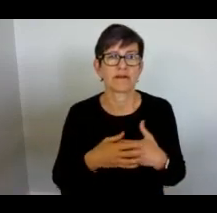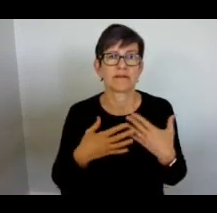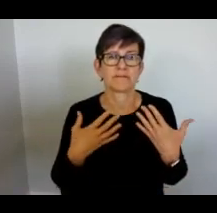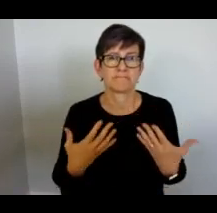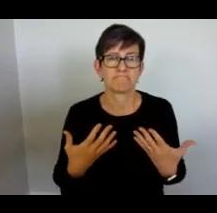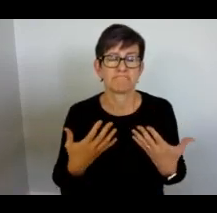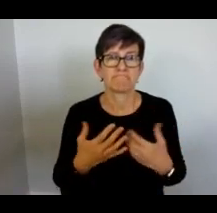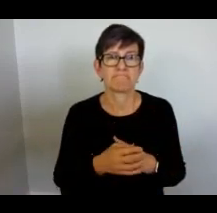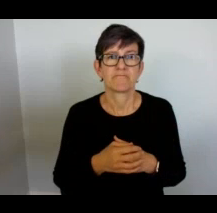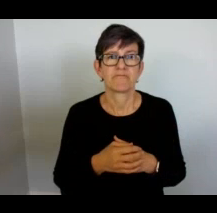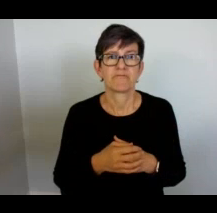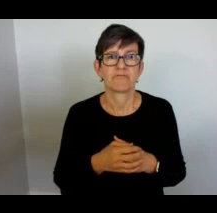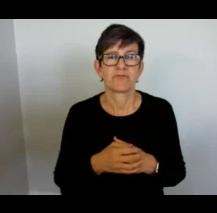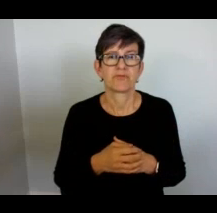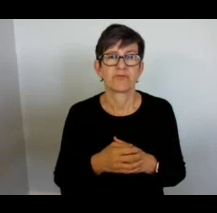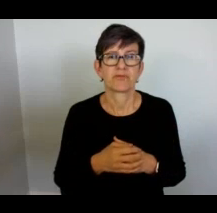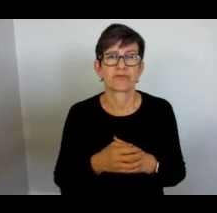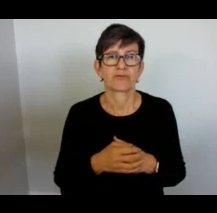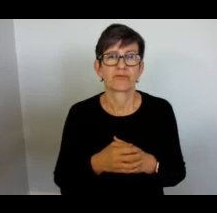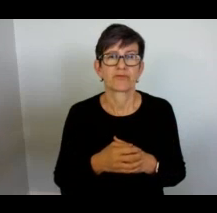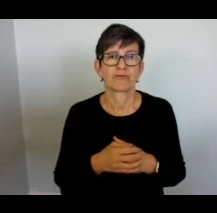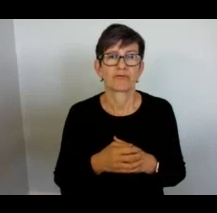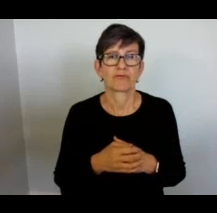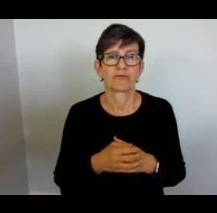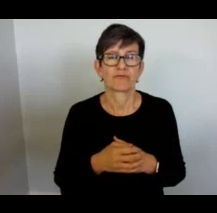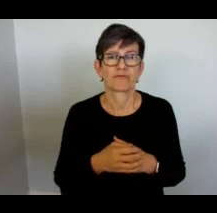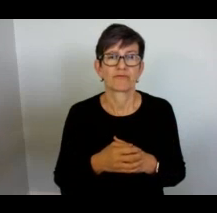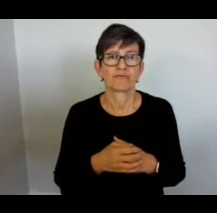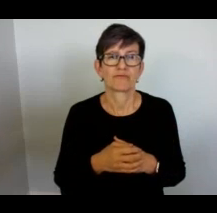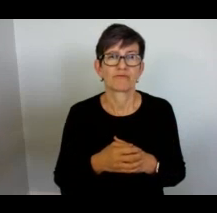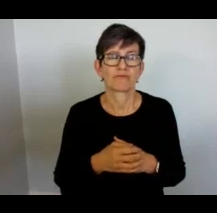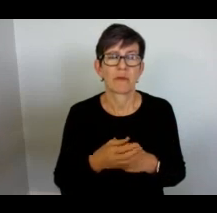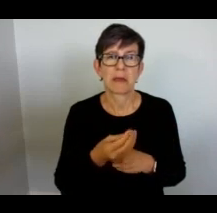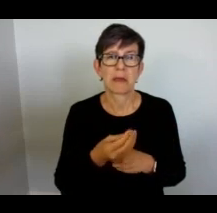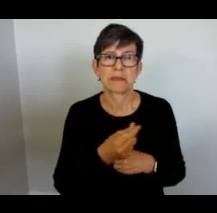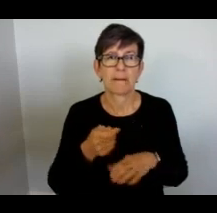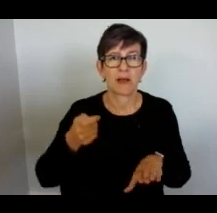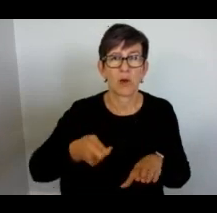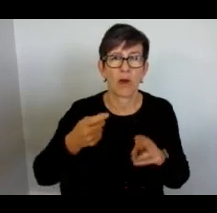certain - particularly very small courts around the state where child protection matters are not